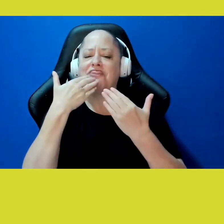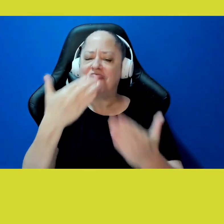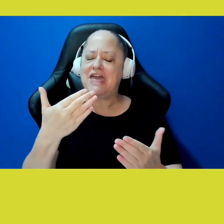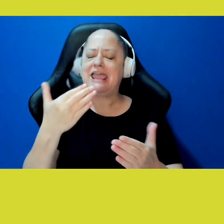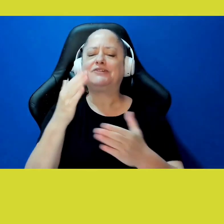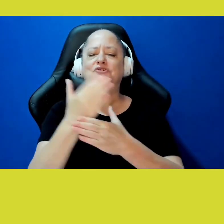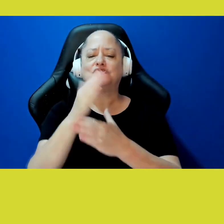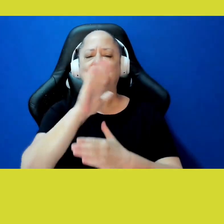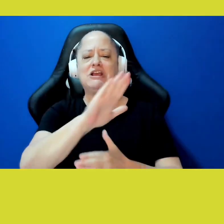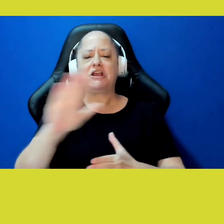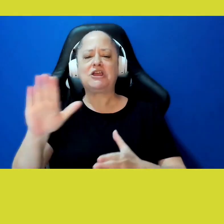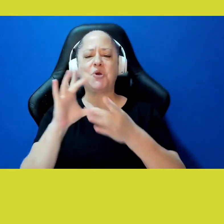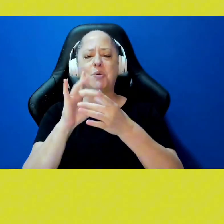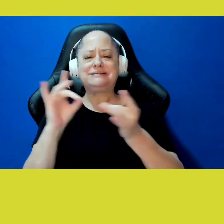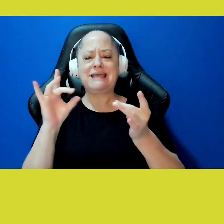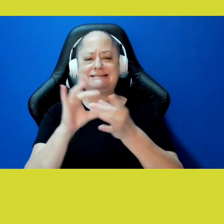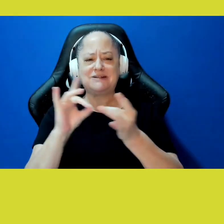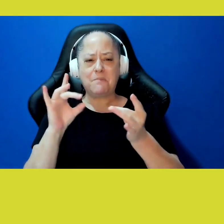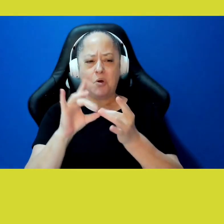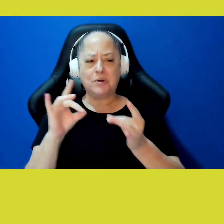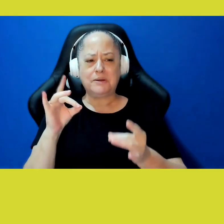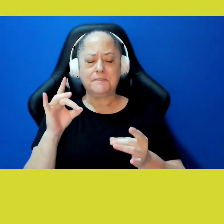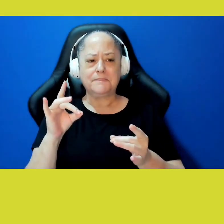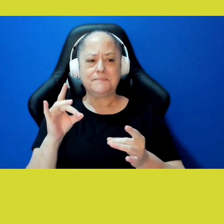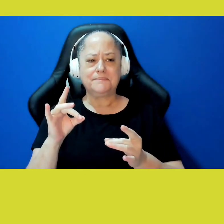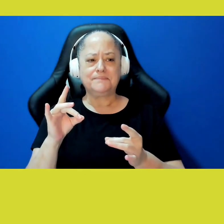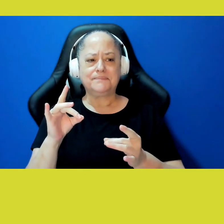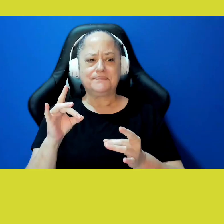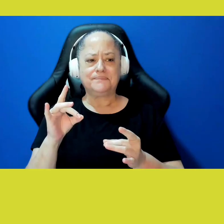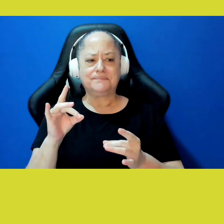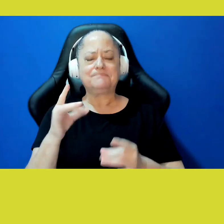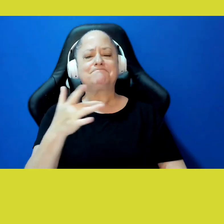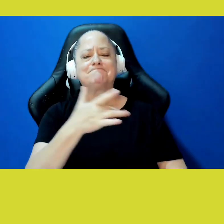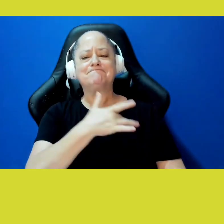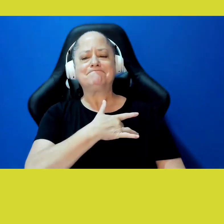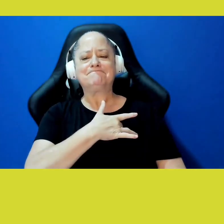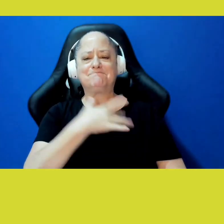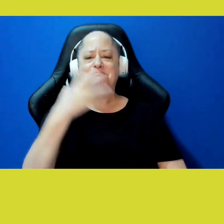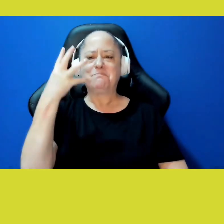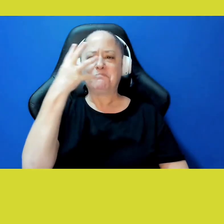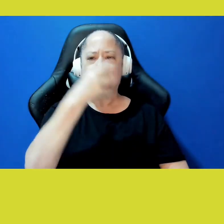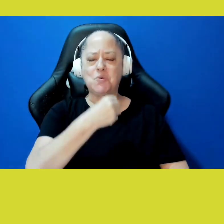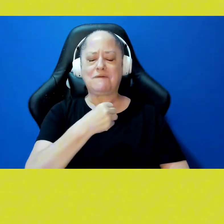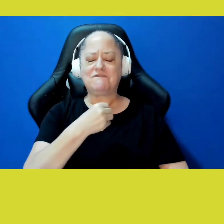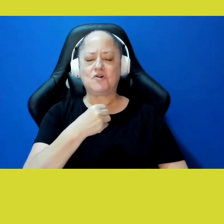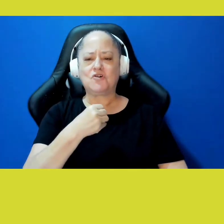that was beautiful and greatly appreciated